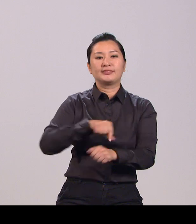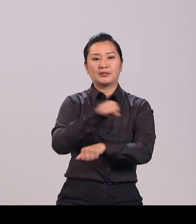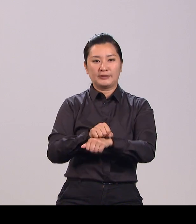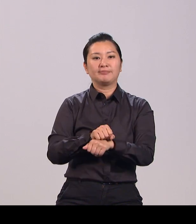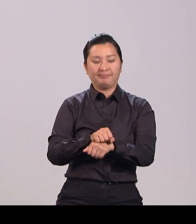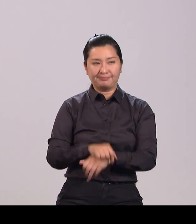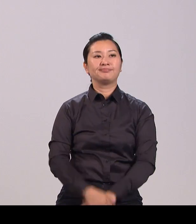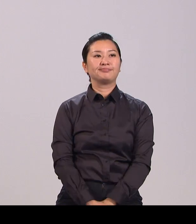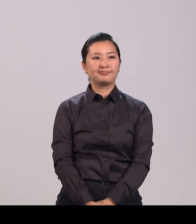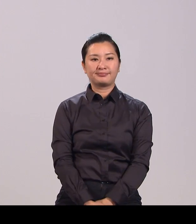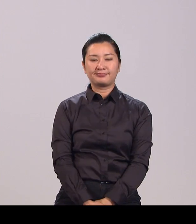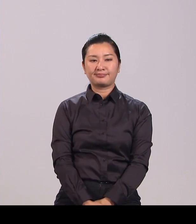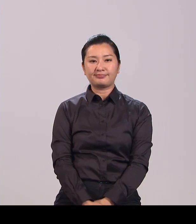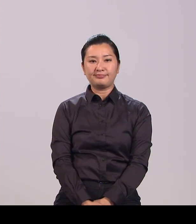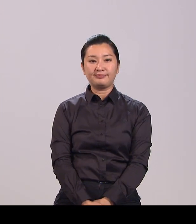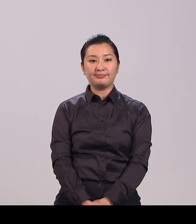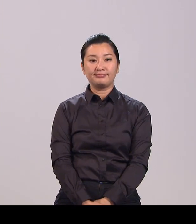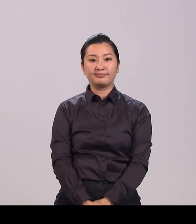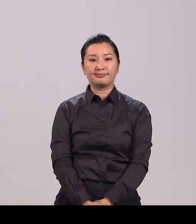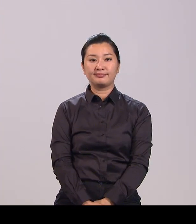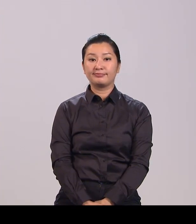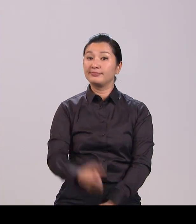They also understand that ours is a multiracial society.